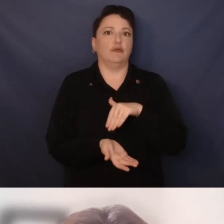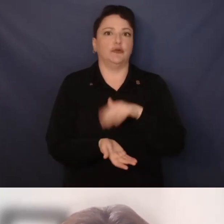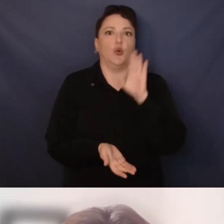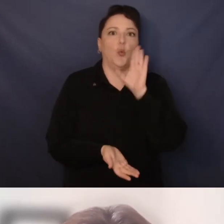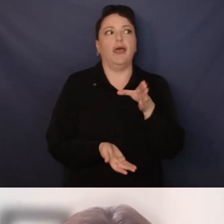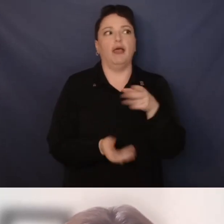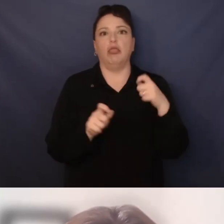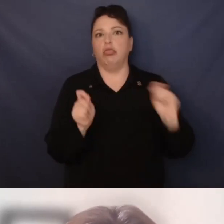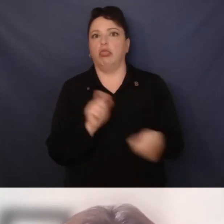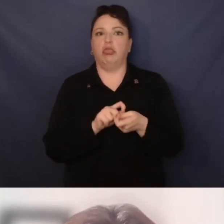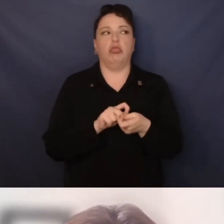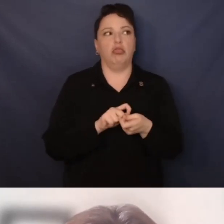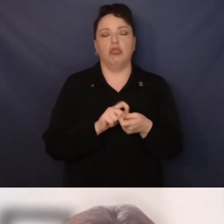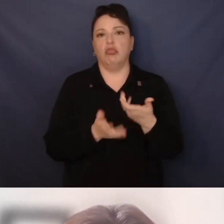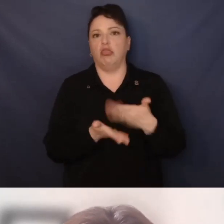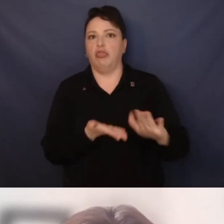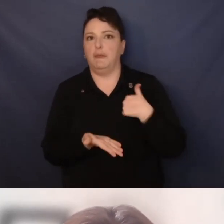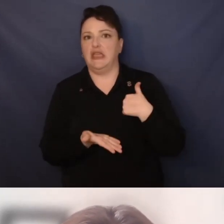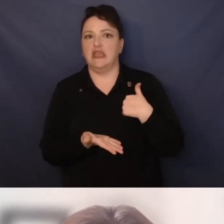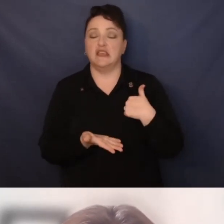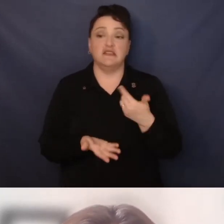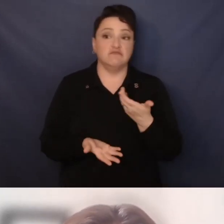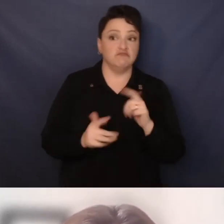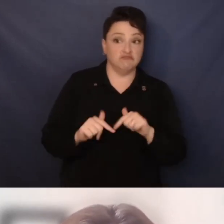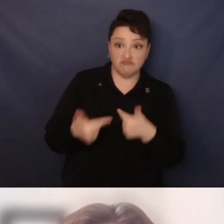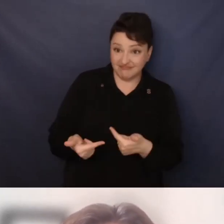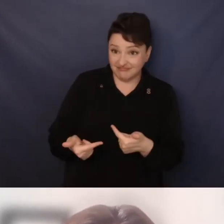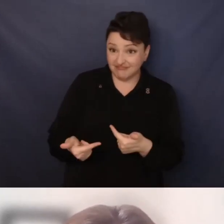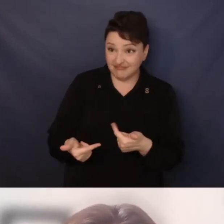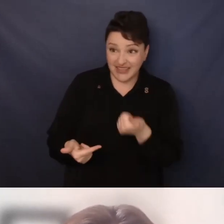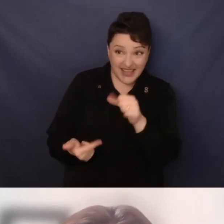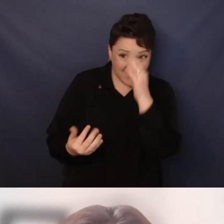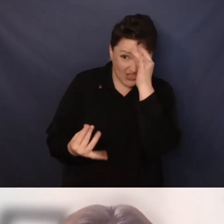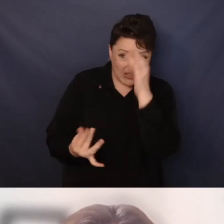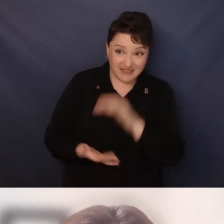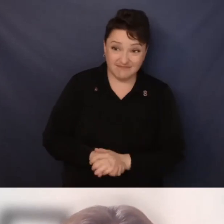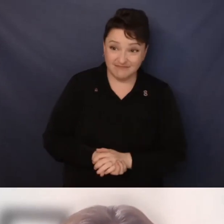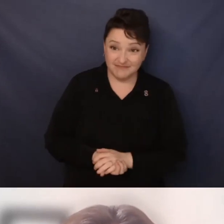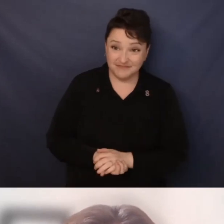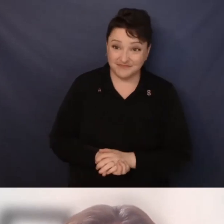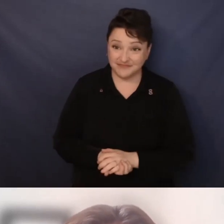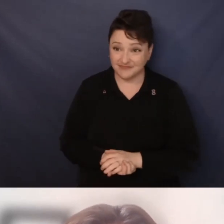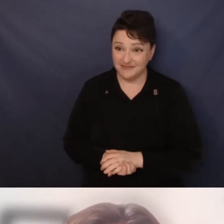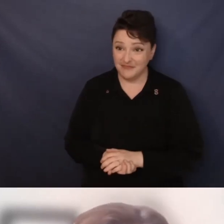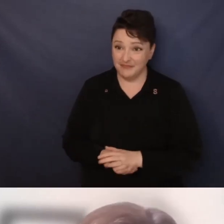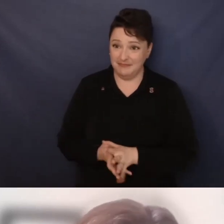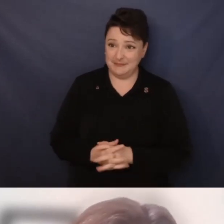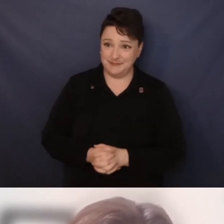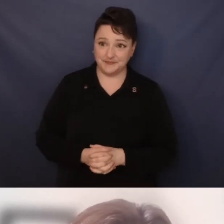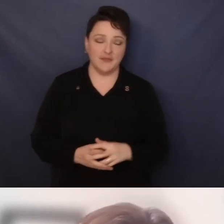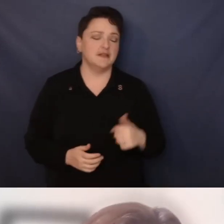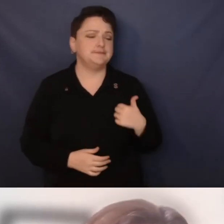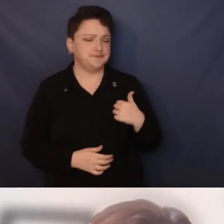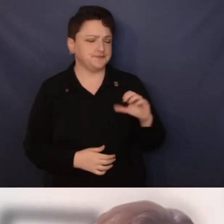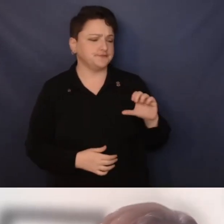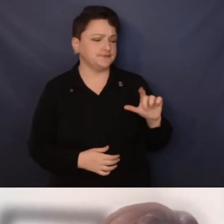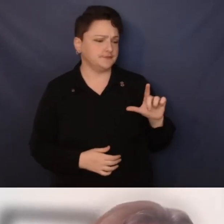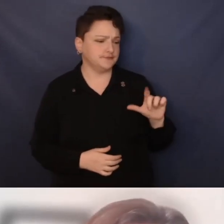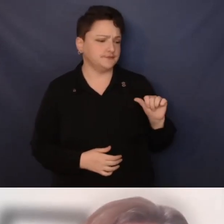thoughts about retaliation. Potential retaliation. >> CLAUDIA CENTER: I think this is a really hard